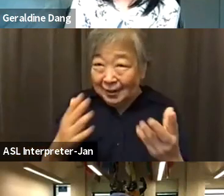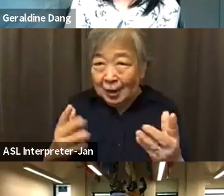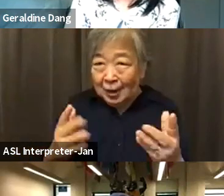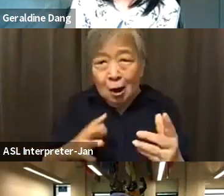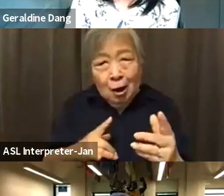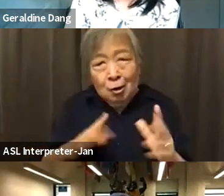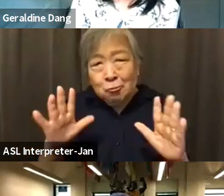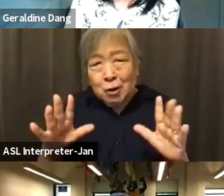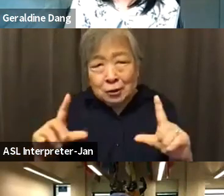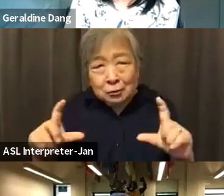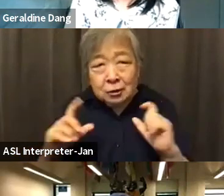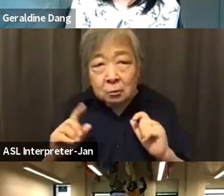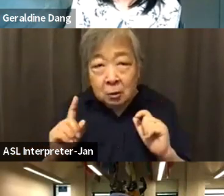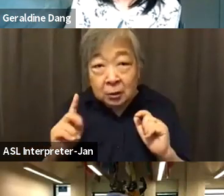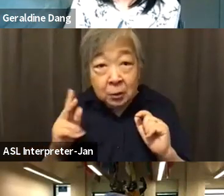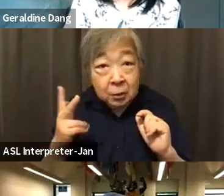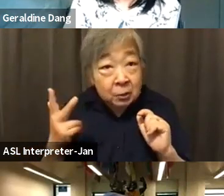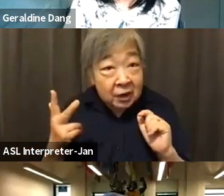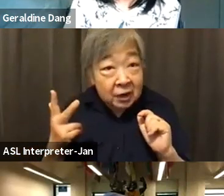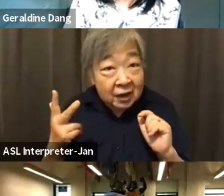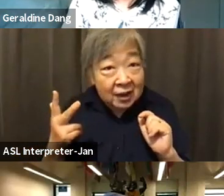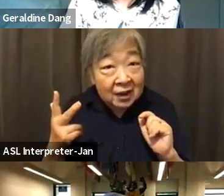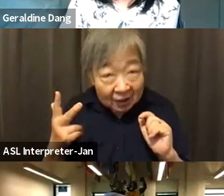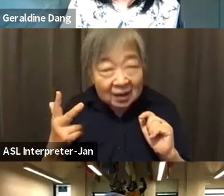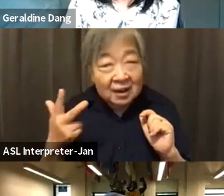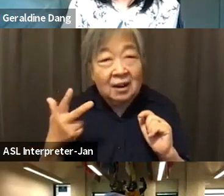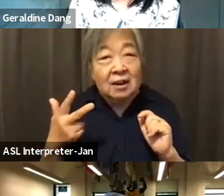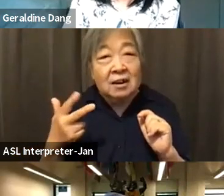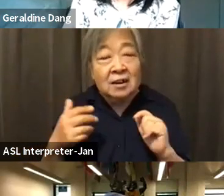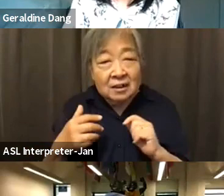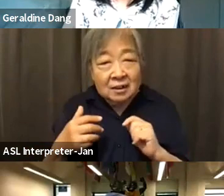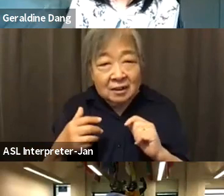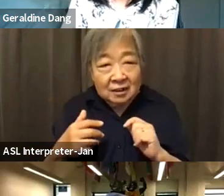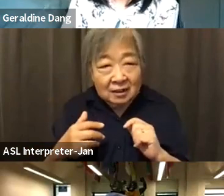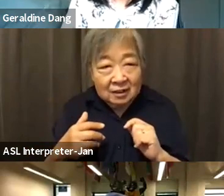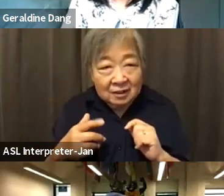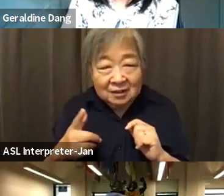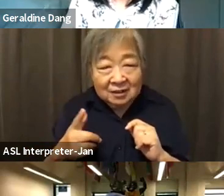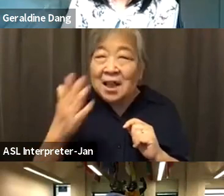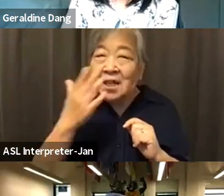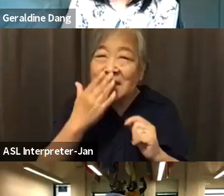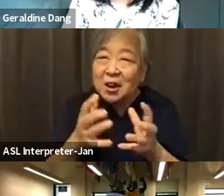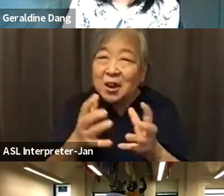One, two, three. Thank you so much, everybody.